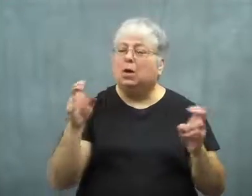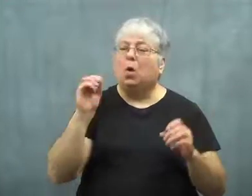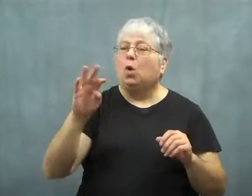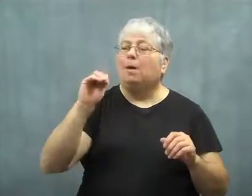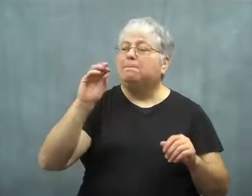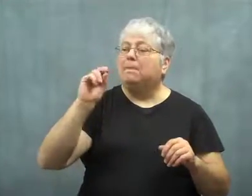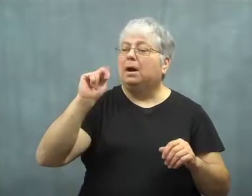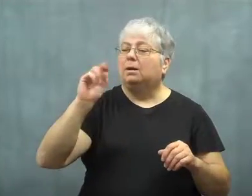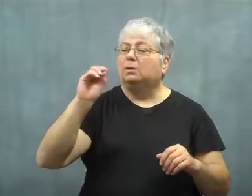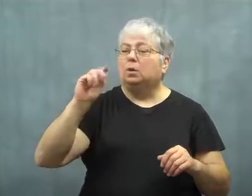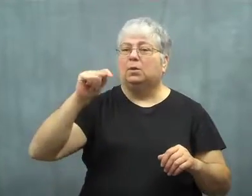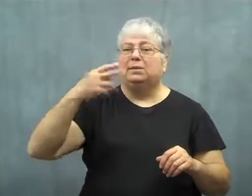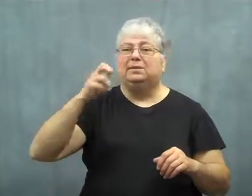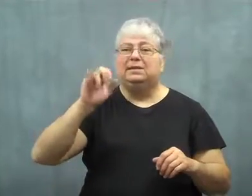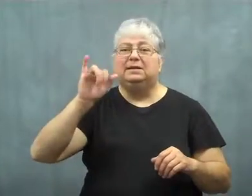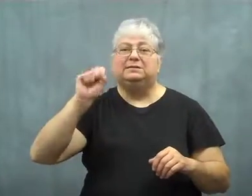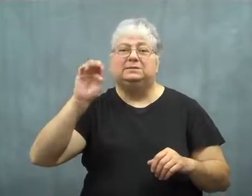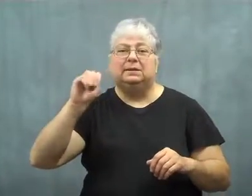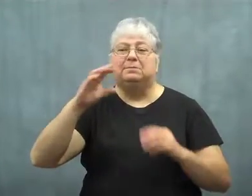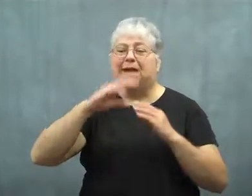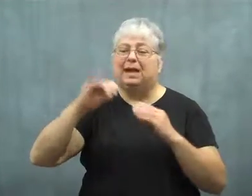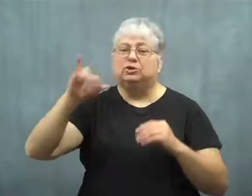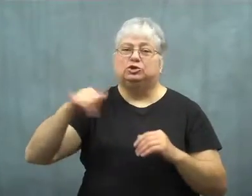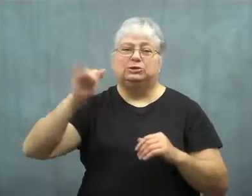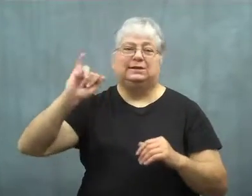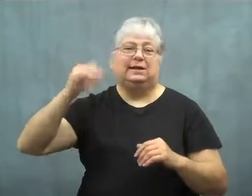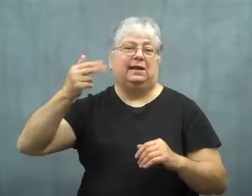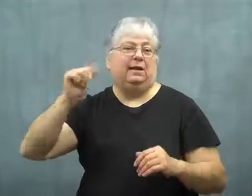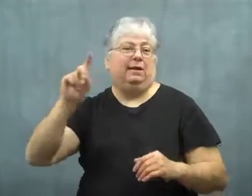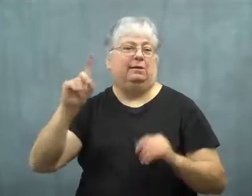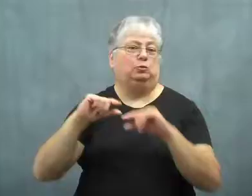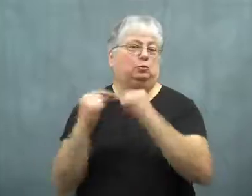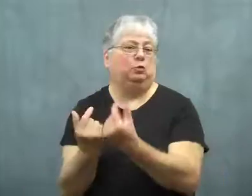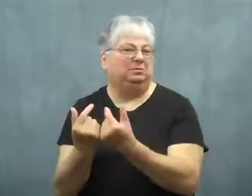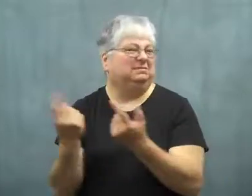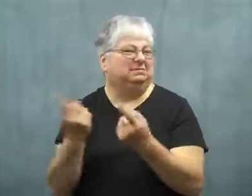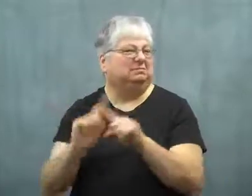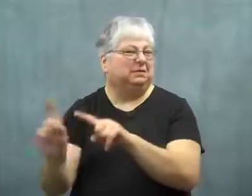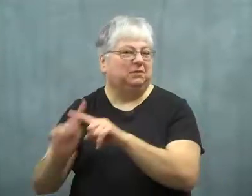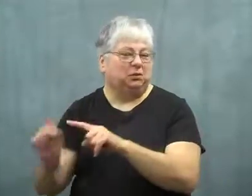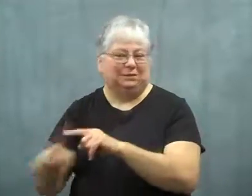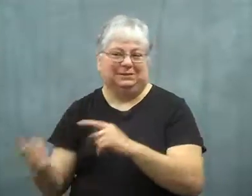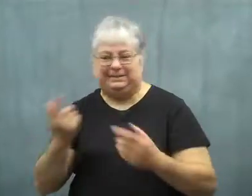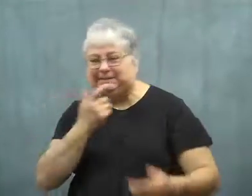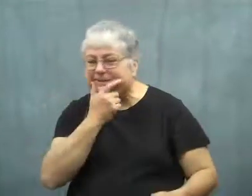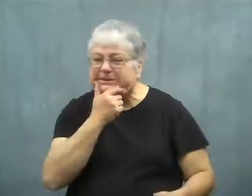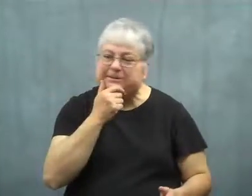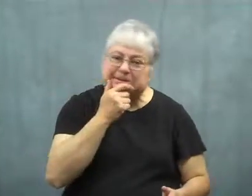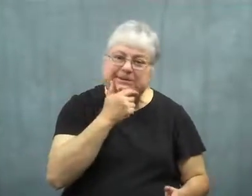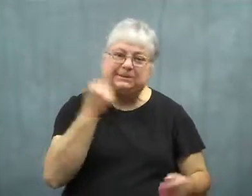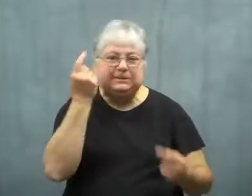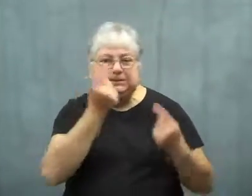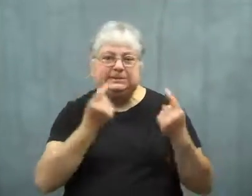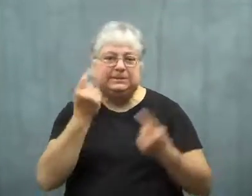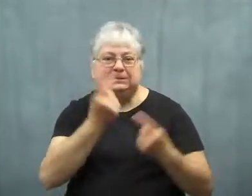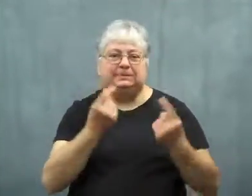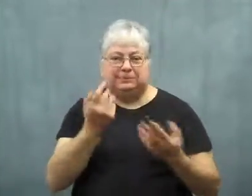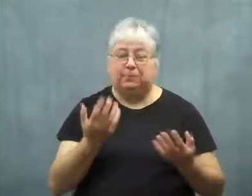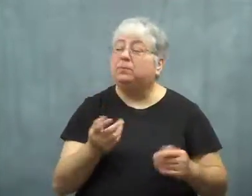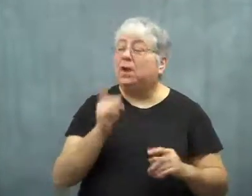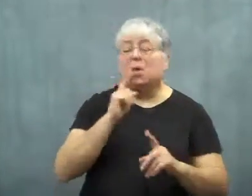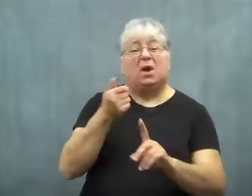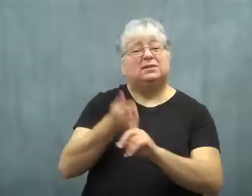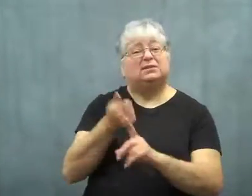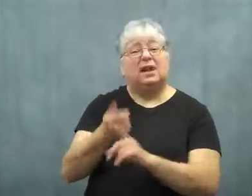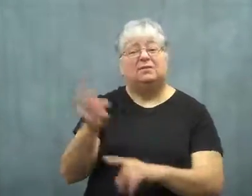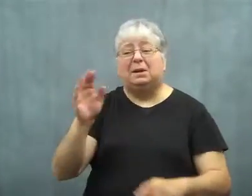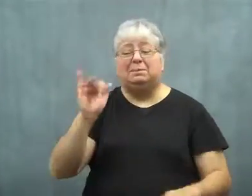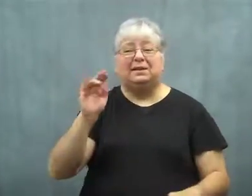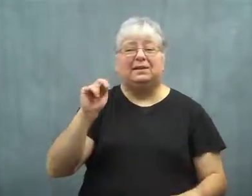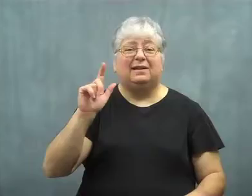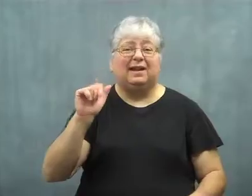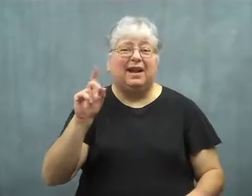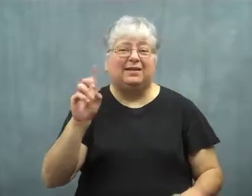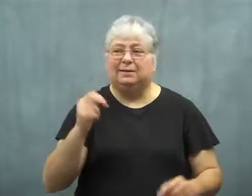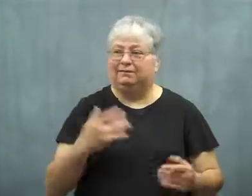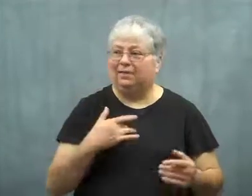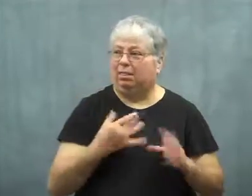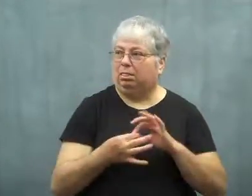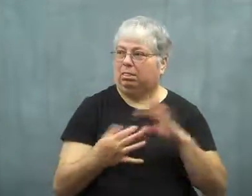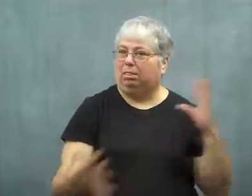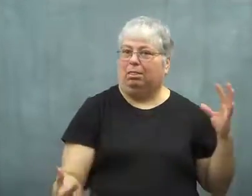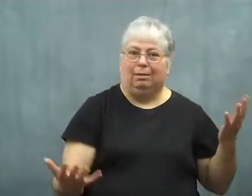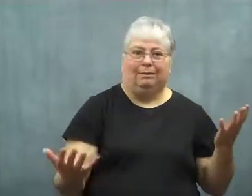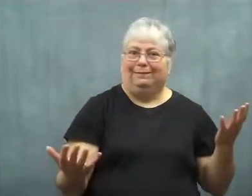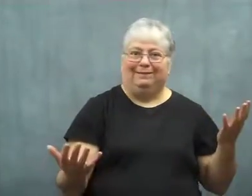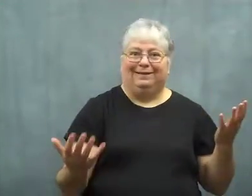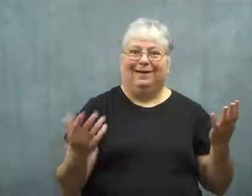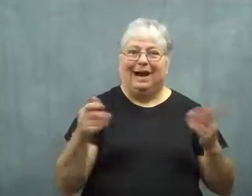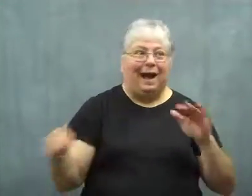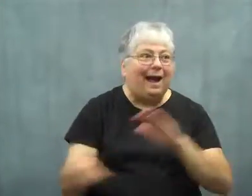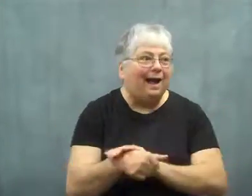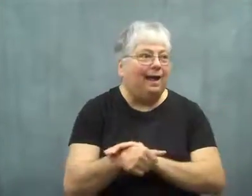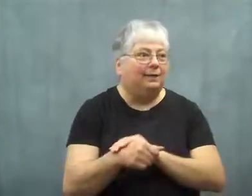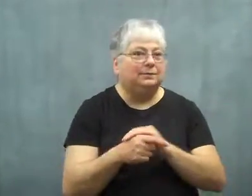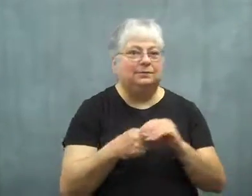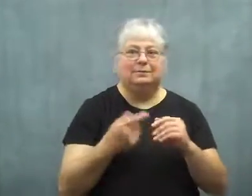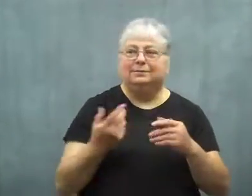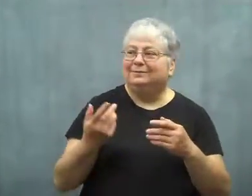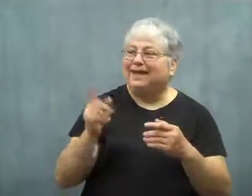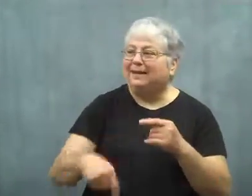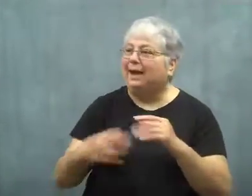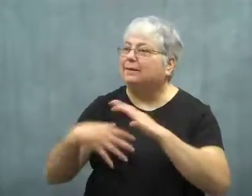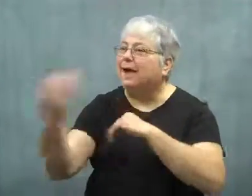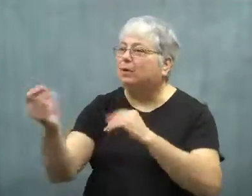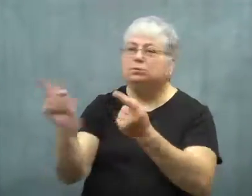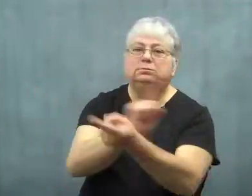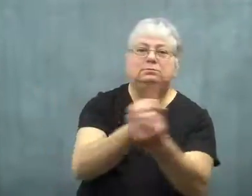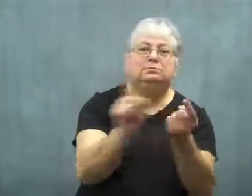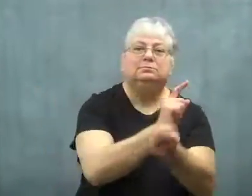"Monotheism and Jihad Group". There were different names he considered.